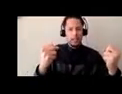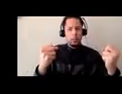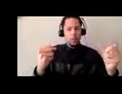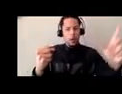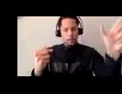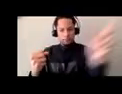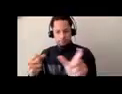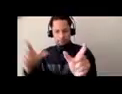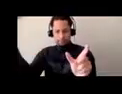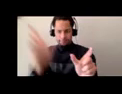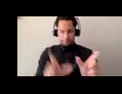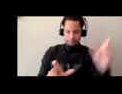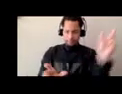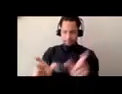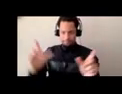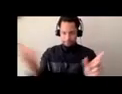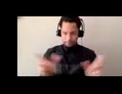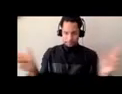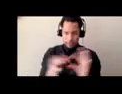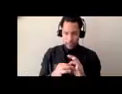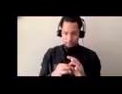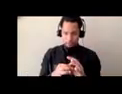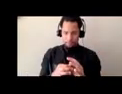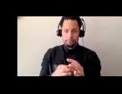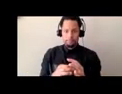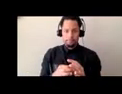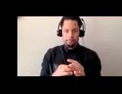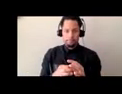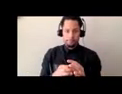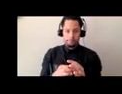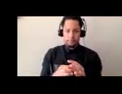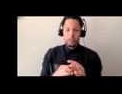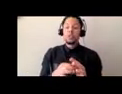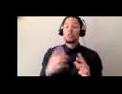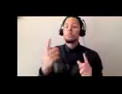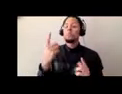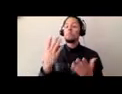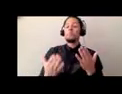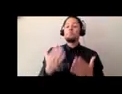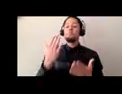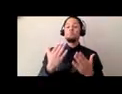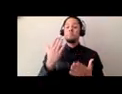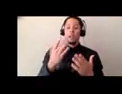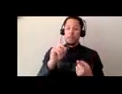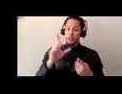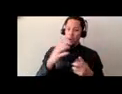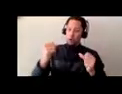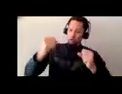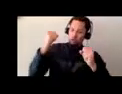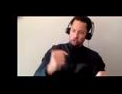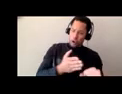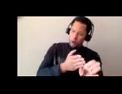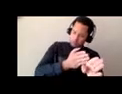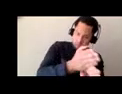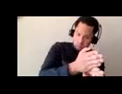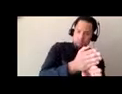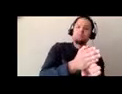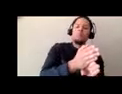Now, there may be an area where you're saying okay, we're moving into this, but we're not quite seeing it as our core strength.